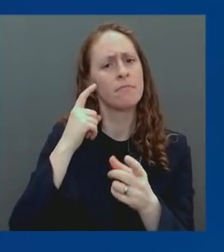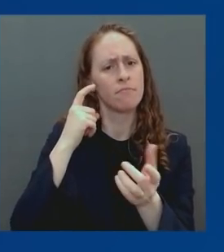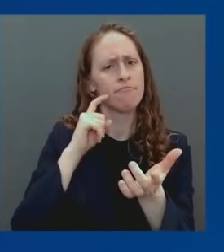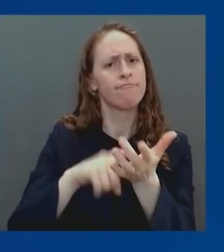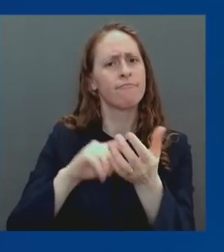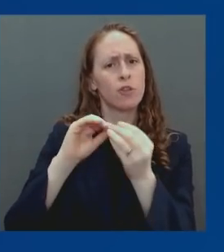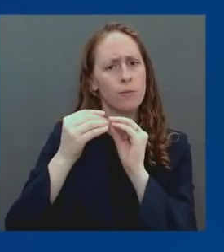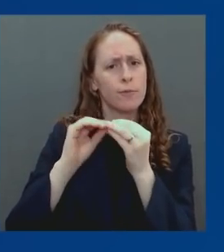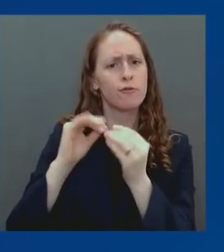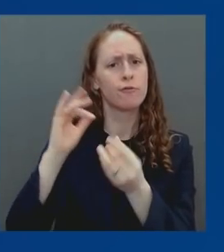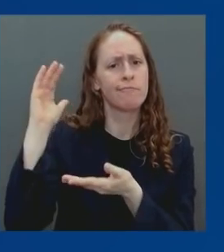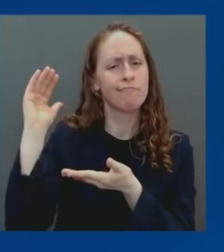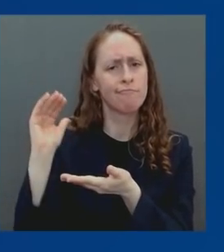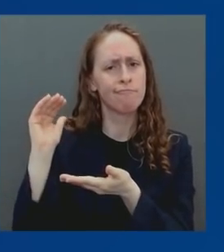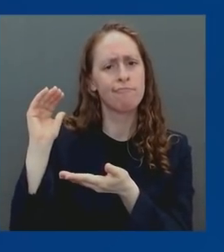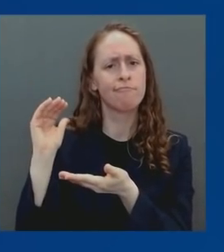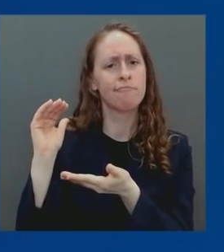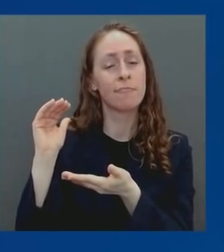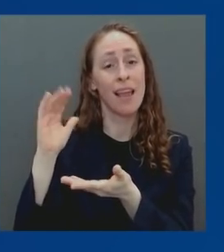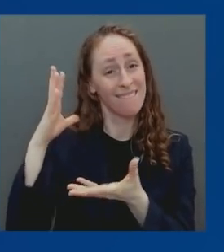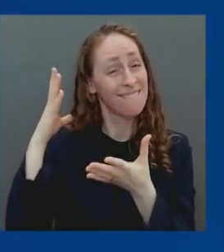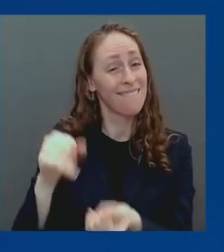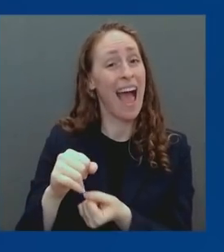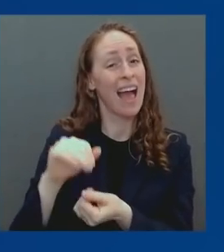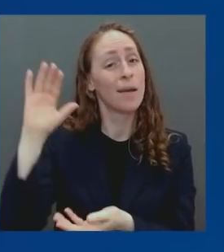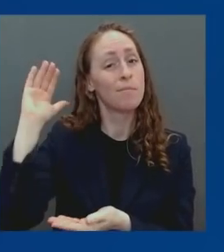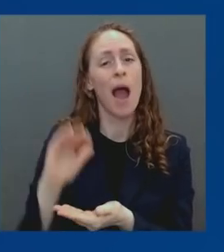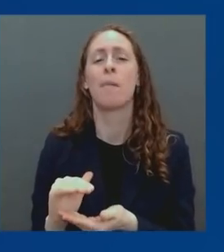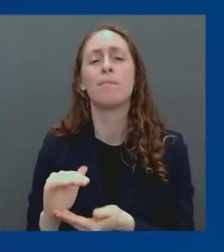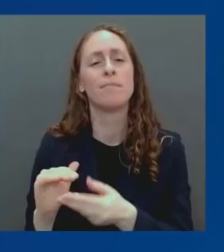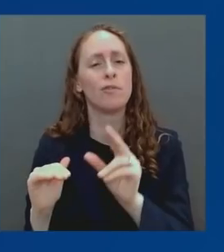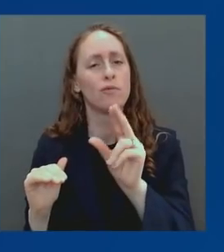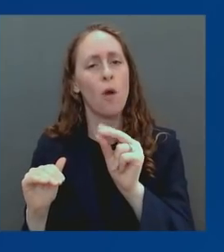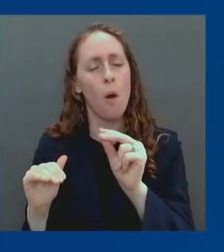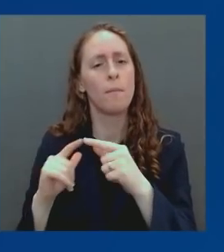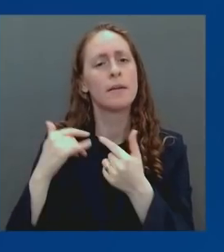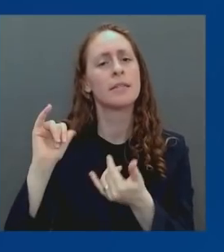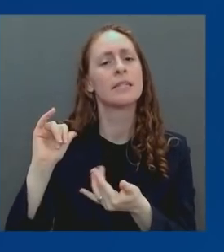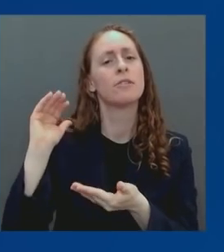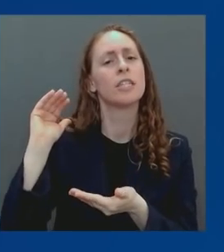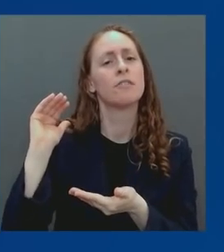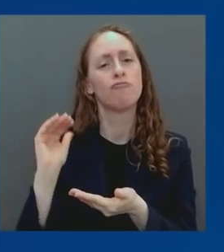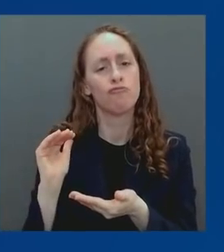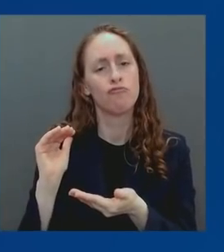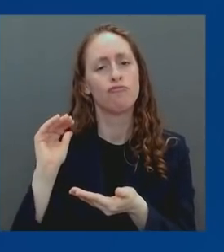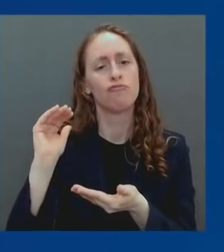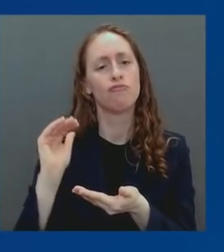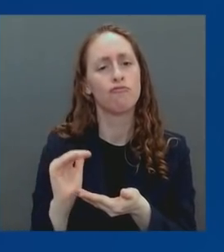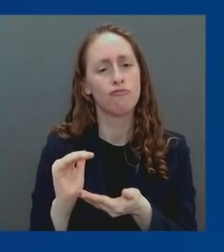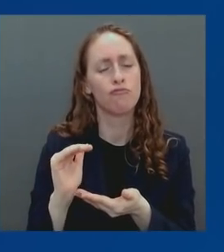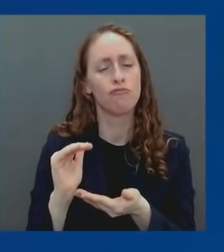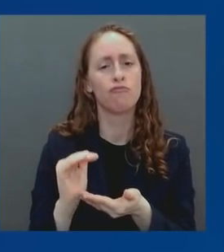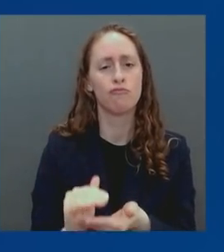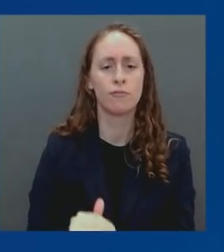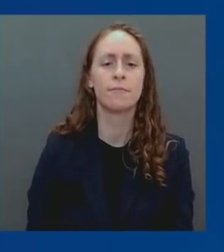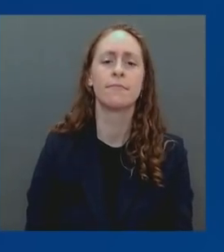cases have gone up associated with BA.2, but that's also in the context of relaxing mitigation strategies, mitigation measures,